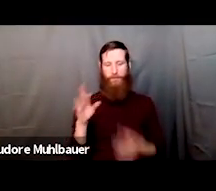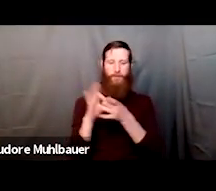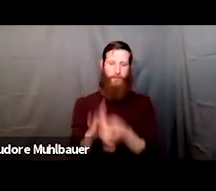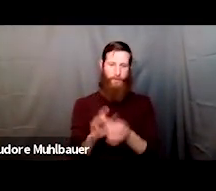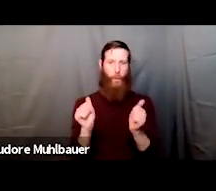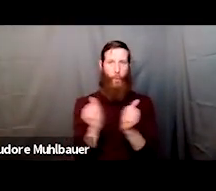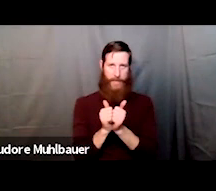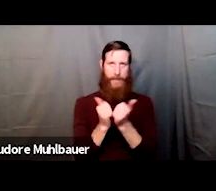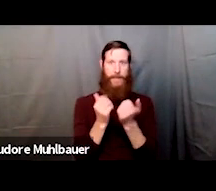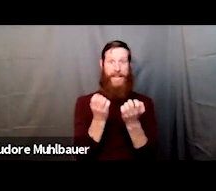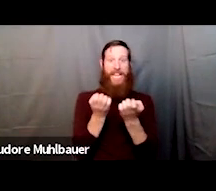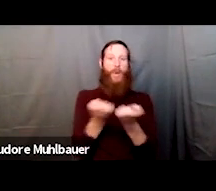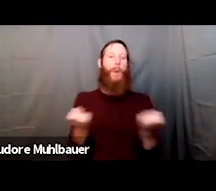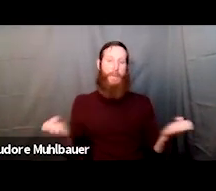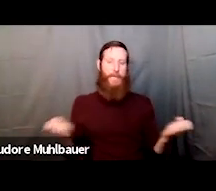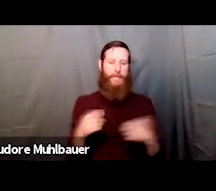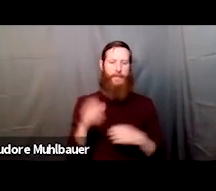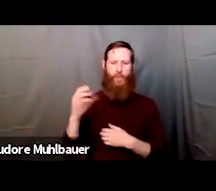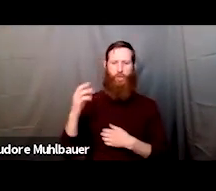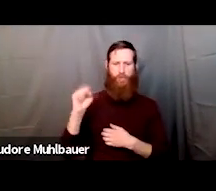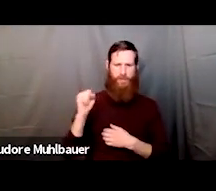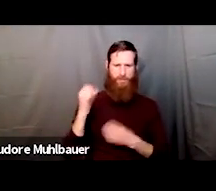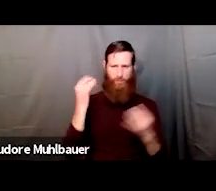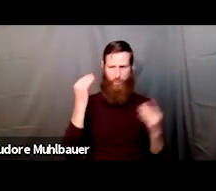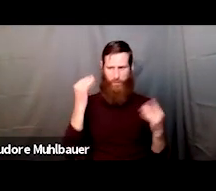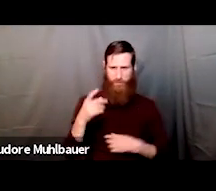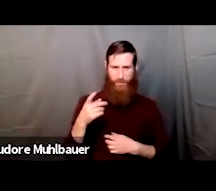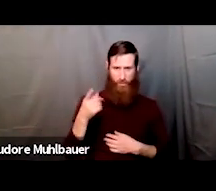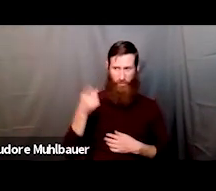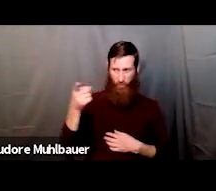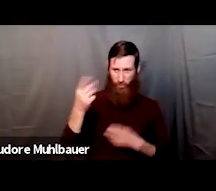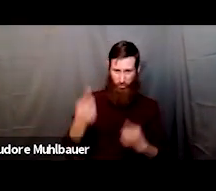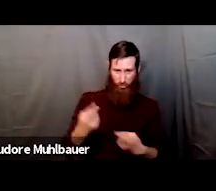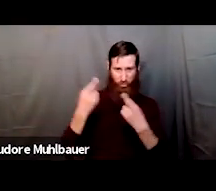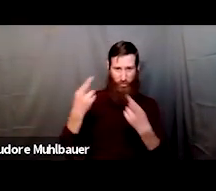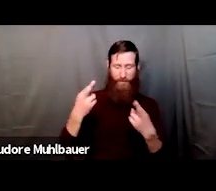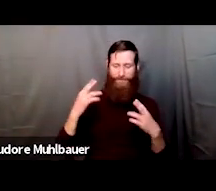More equipment questions: Chris is asking -Do you recommend an avalanche airbag, adding that to the list?